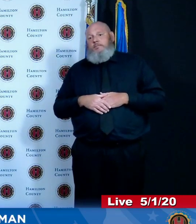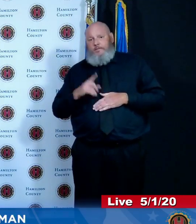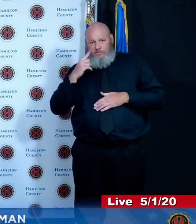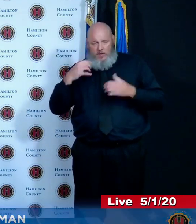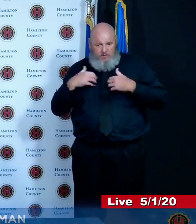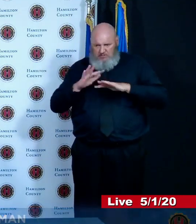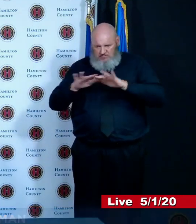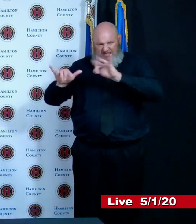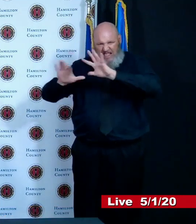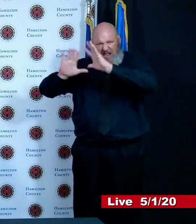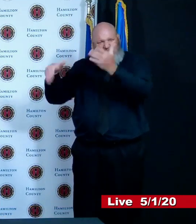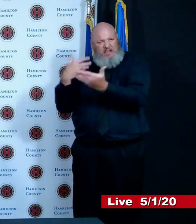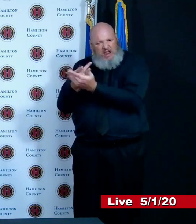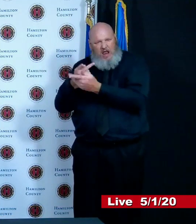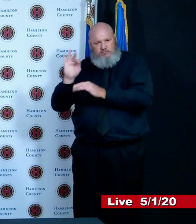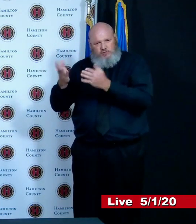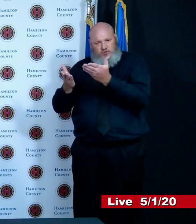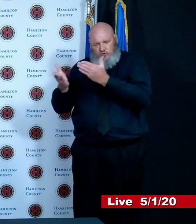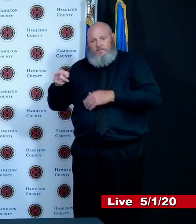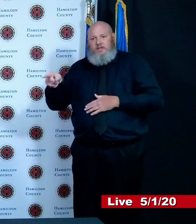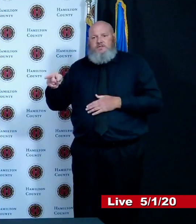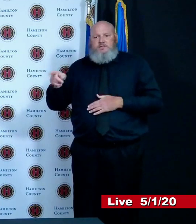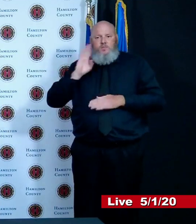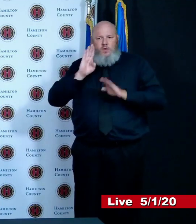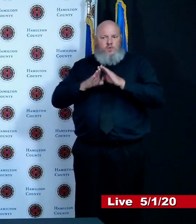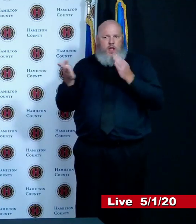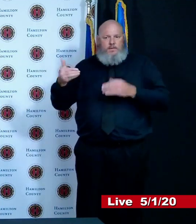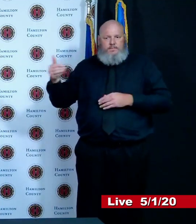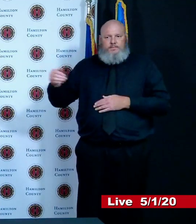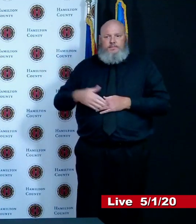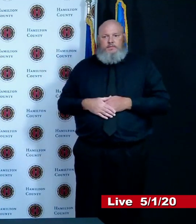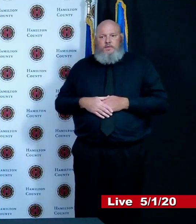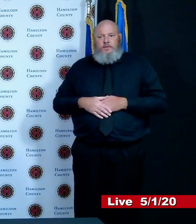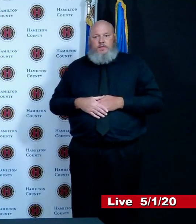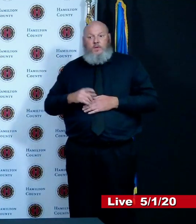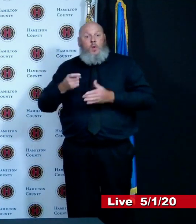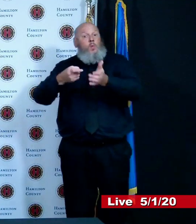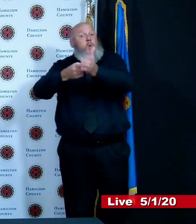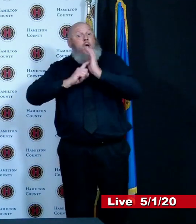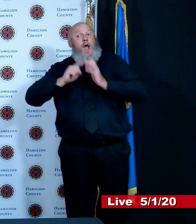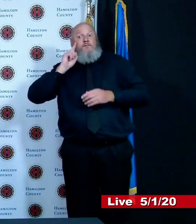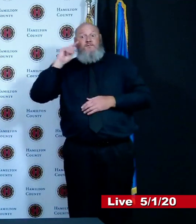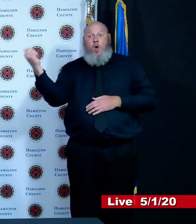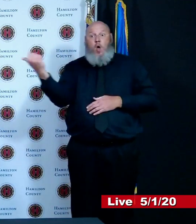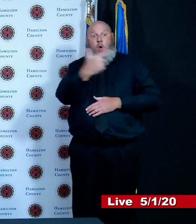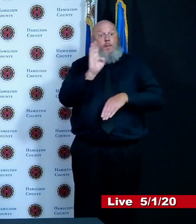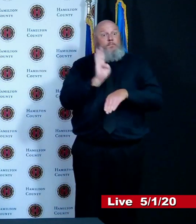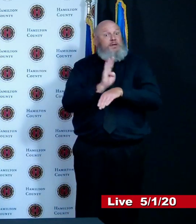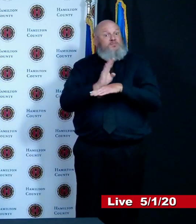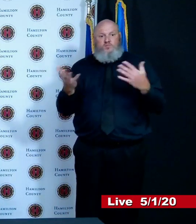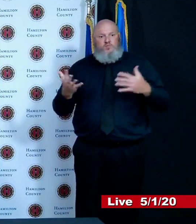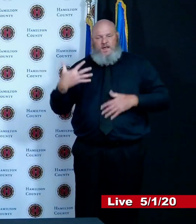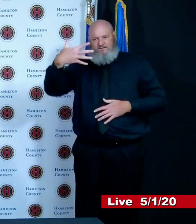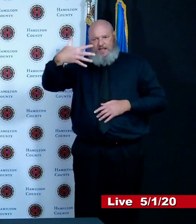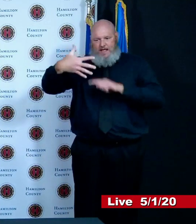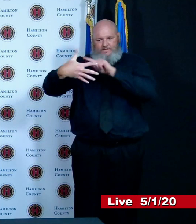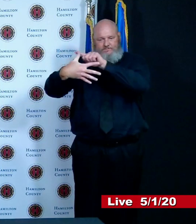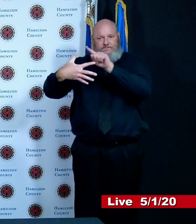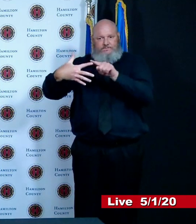showing some requirements for all businesses as we start to get things back open we know that face masks are now going to